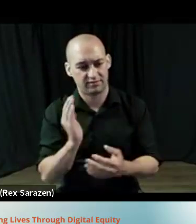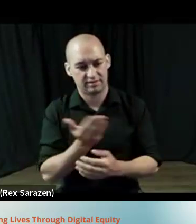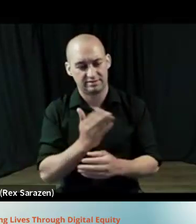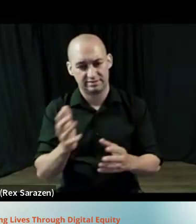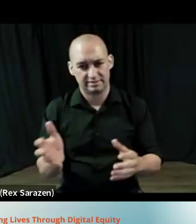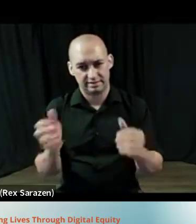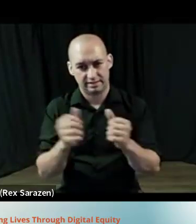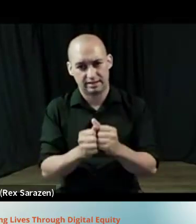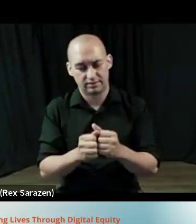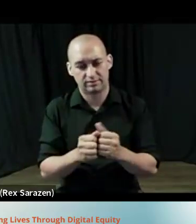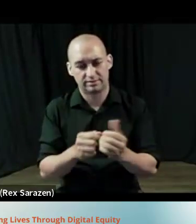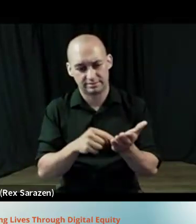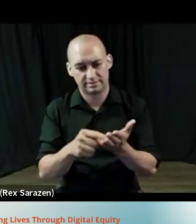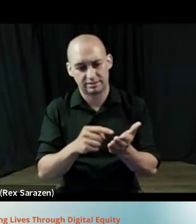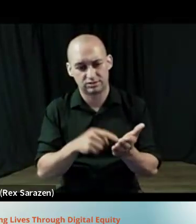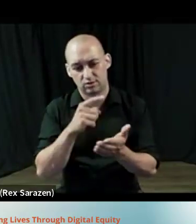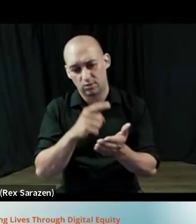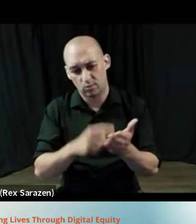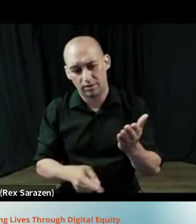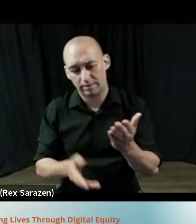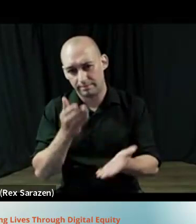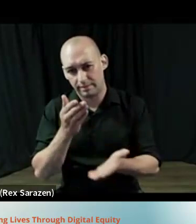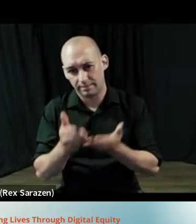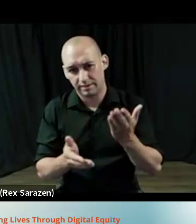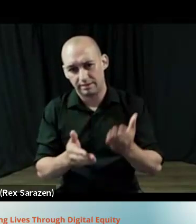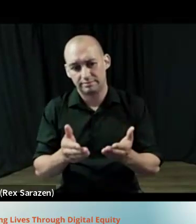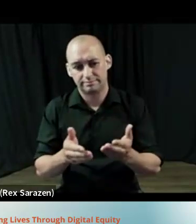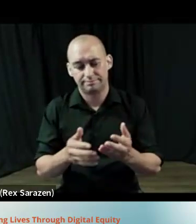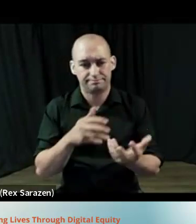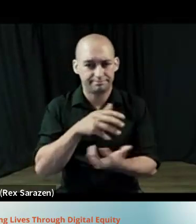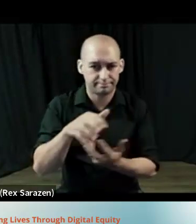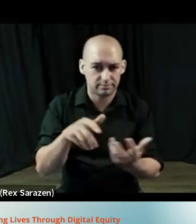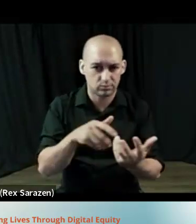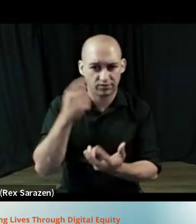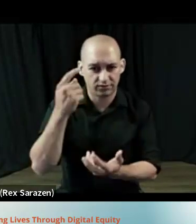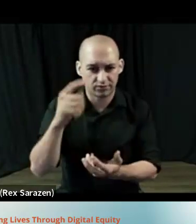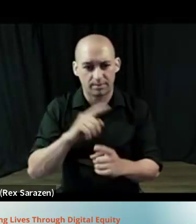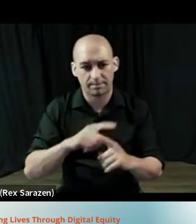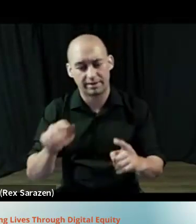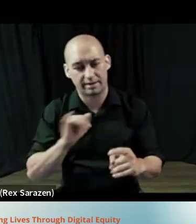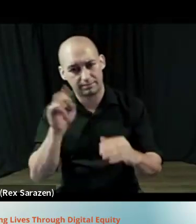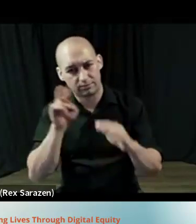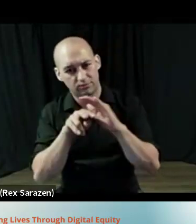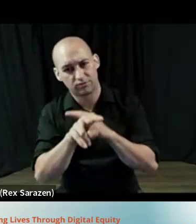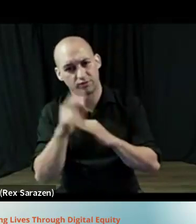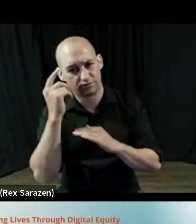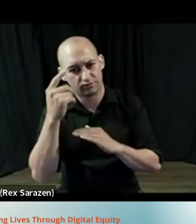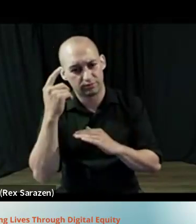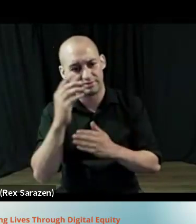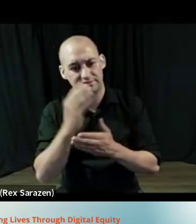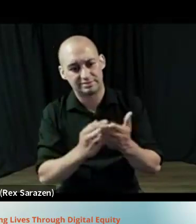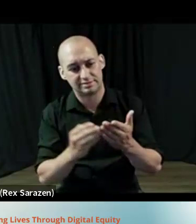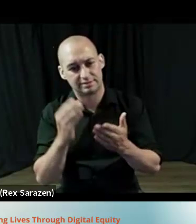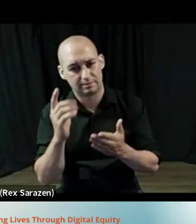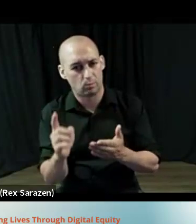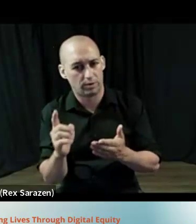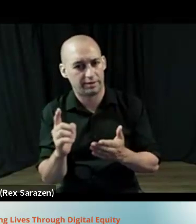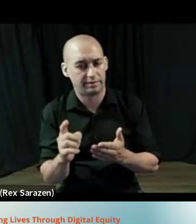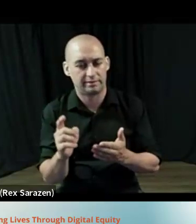we might possibly collaborate on. But I'm really looking forward to somebody kind of figuring out